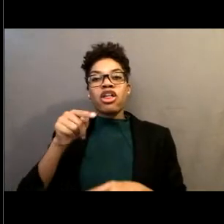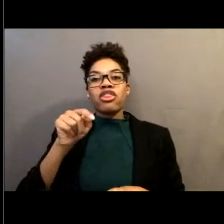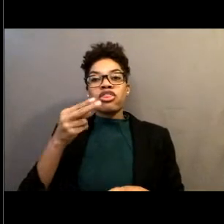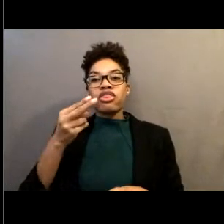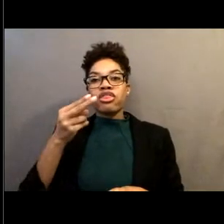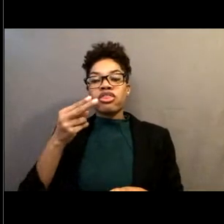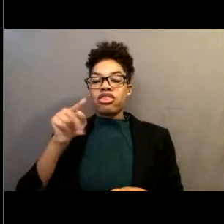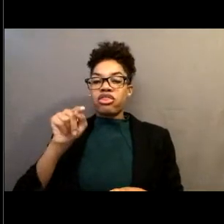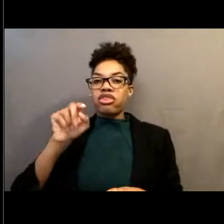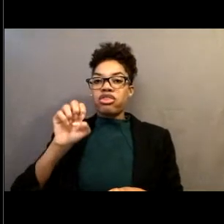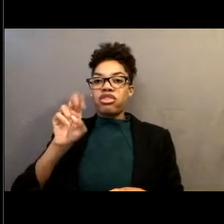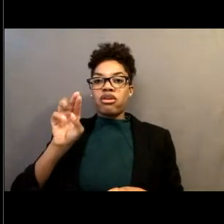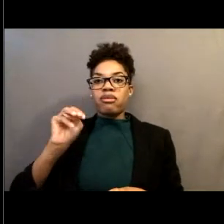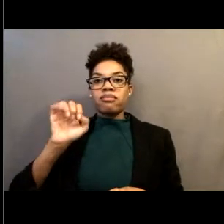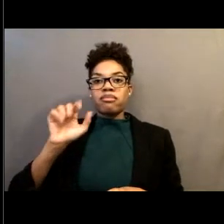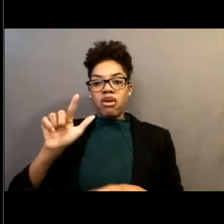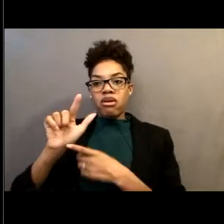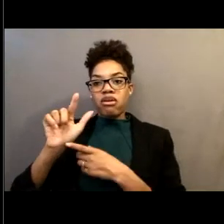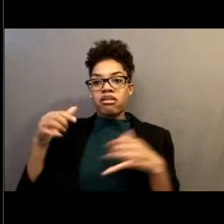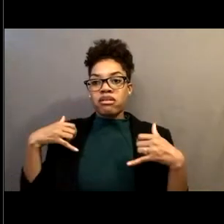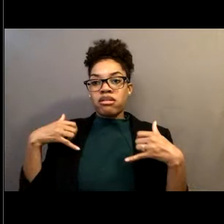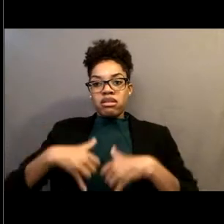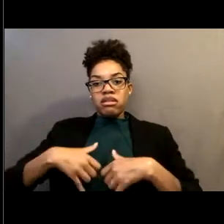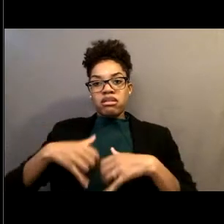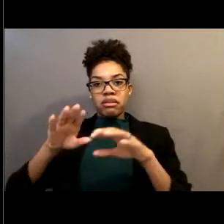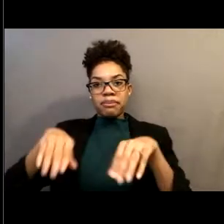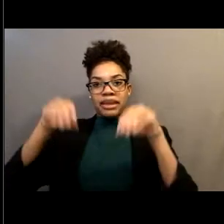inside the satellite at a more reasonable temperature.